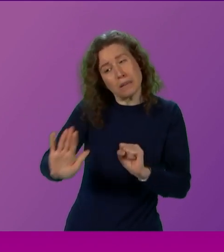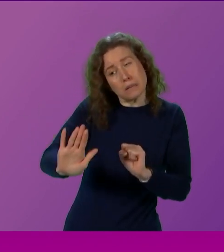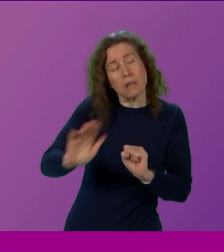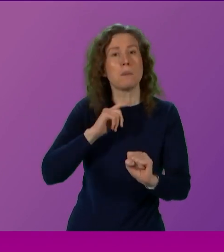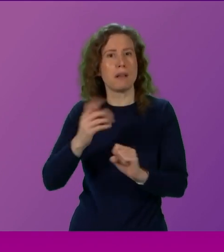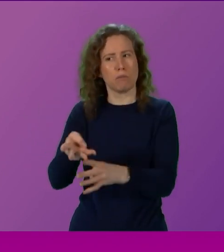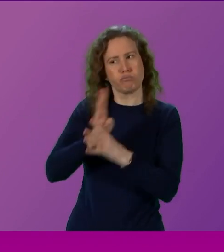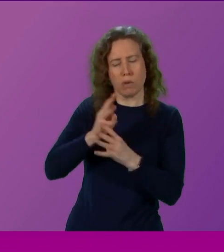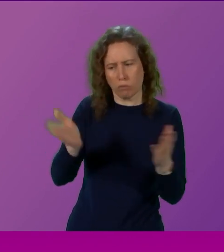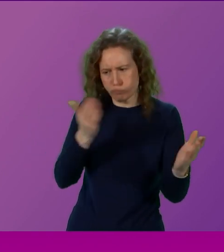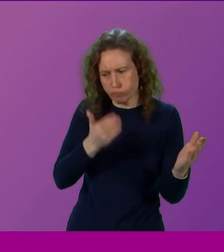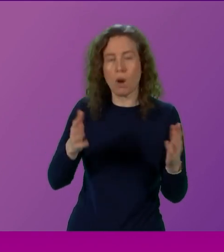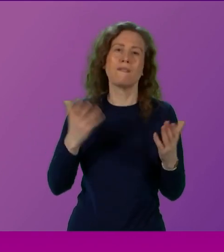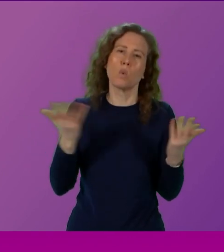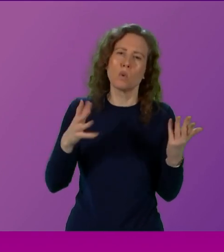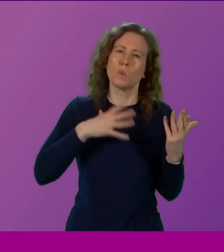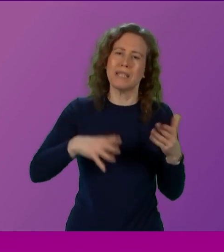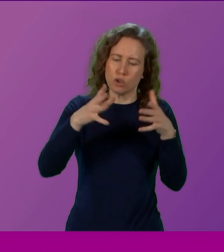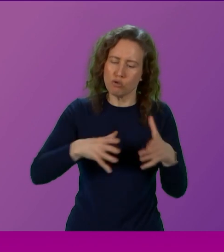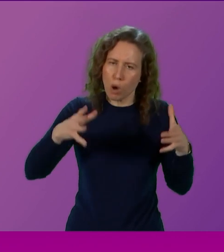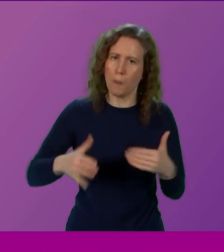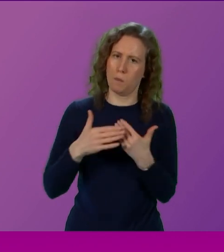need to go further and continue to grow capacity in our national health service,